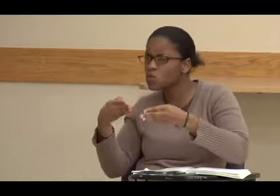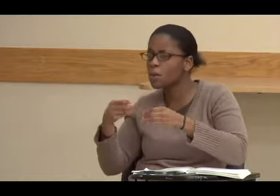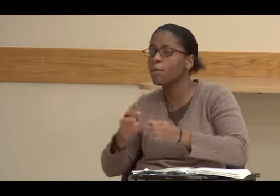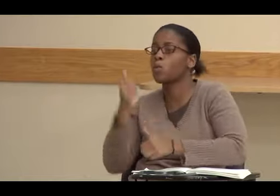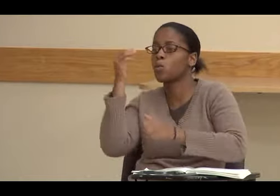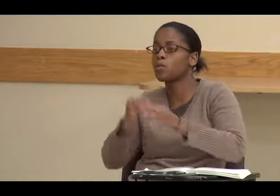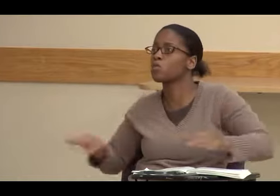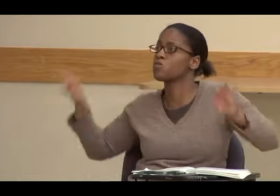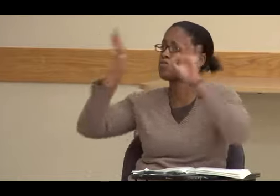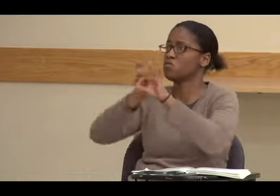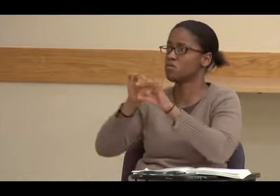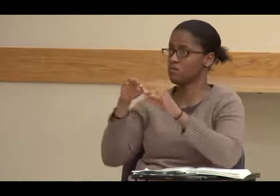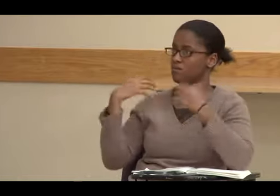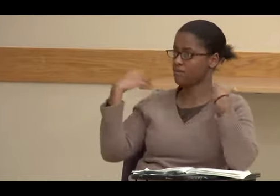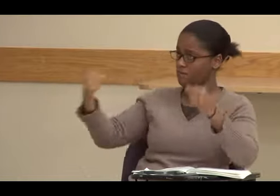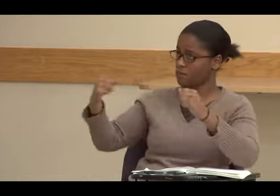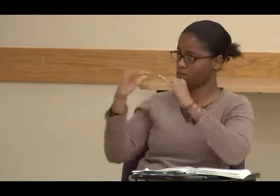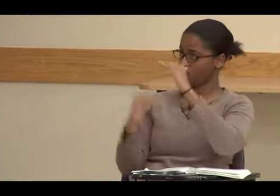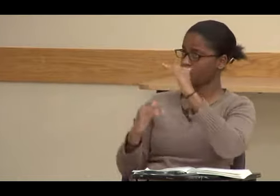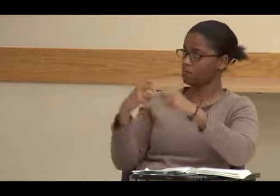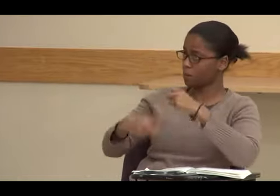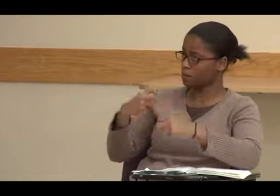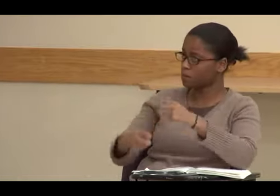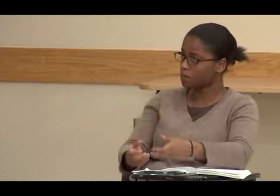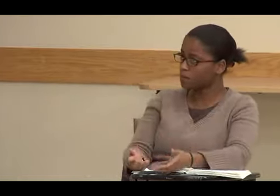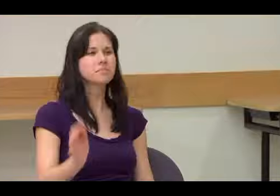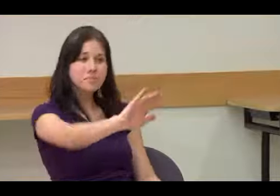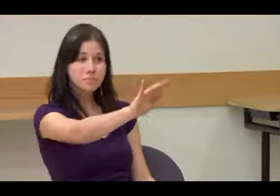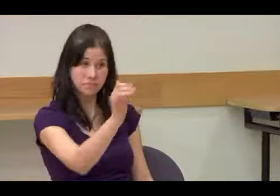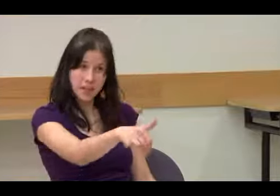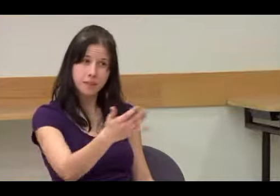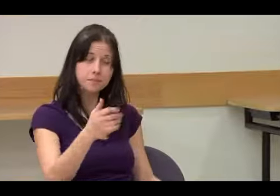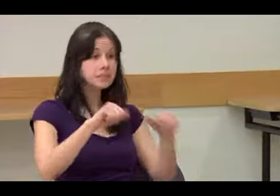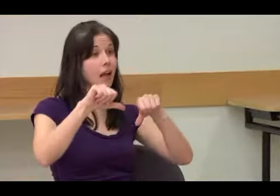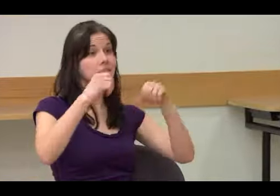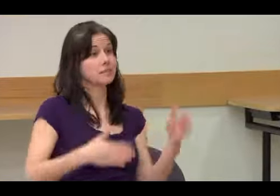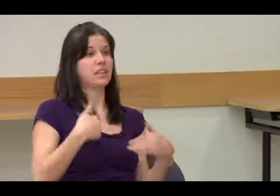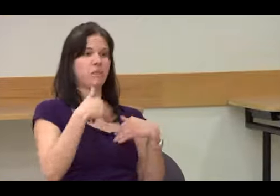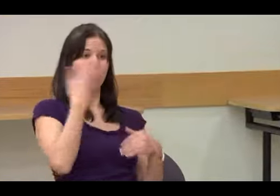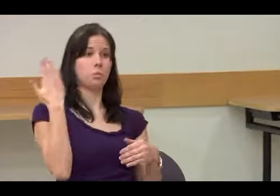the most important health disparity problems to work on. And without health data from scientists,